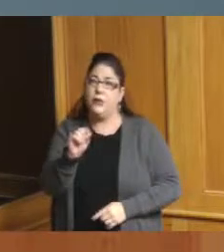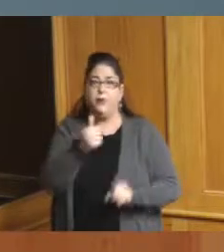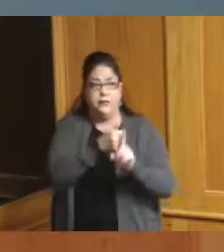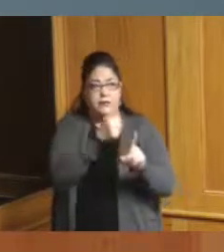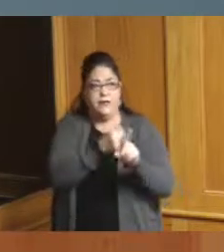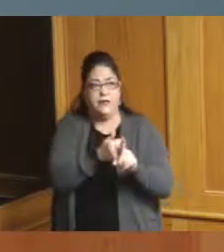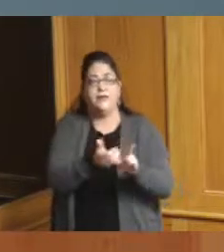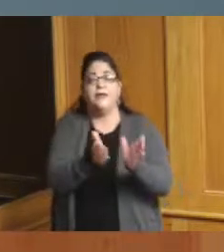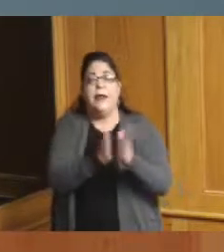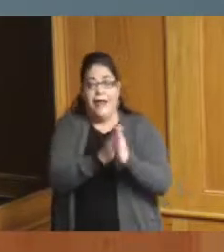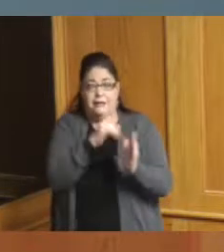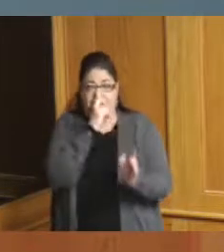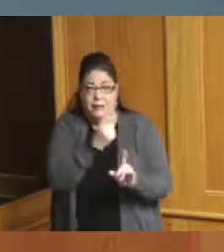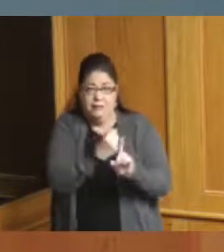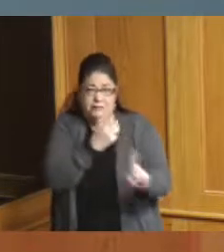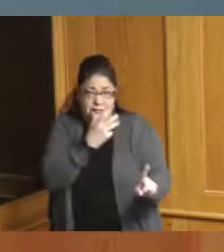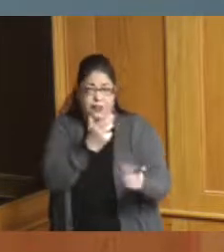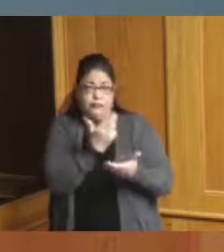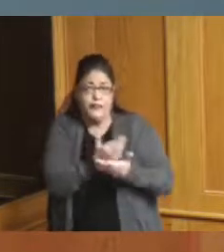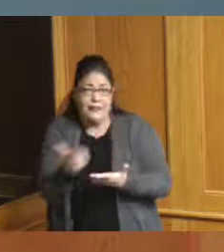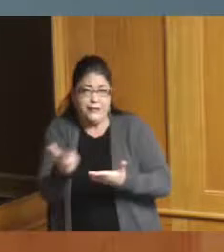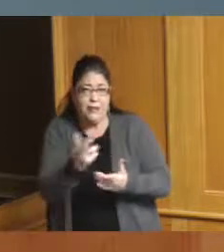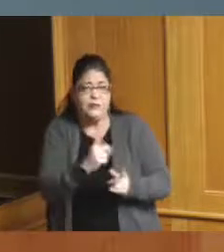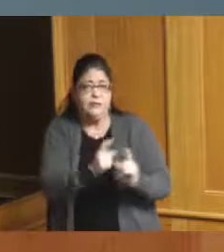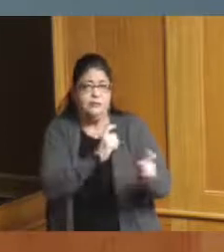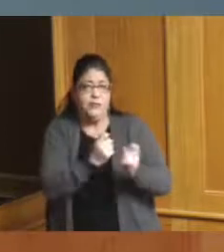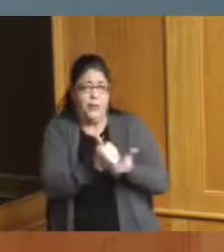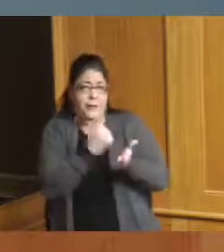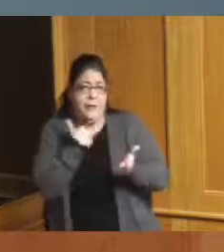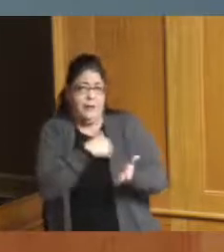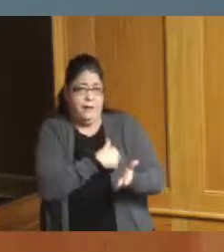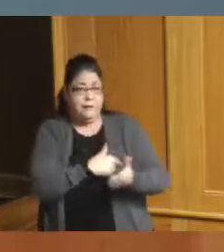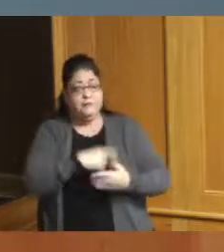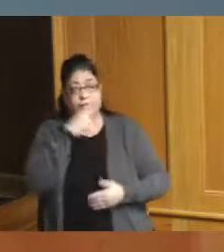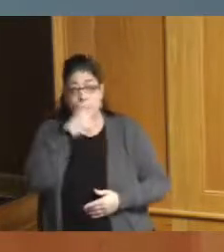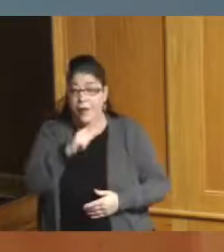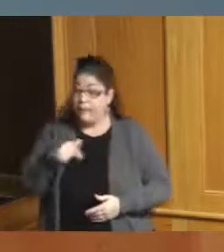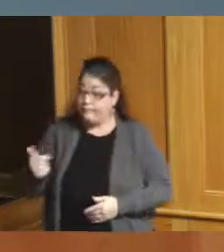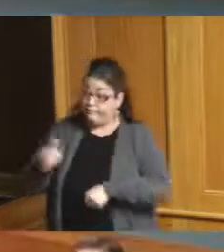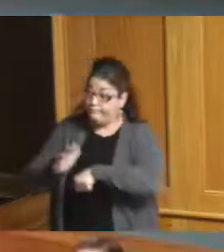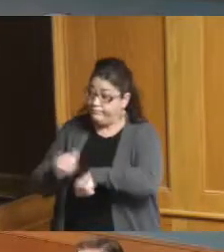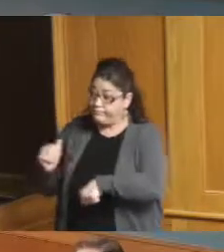that he can allocate for this purpose so Greg if you'd like to come up our Health Commissioner